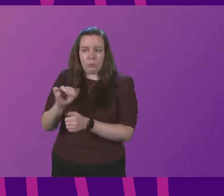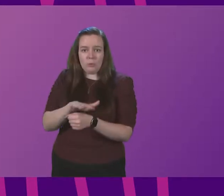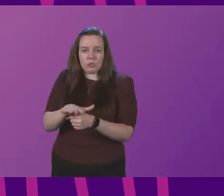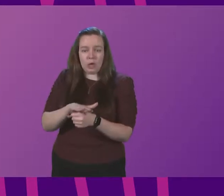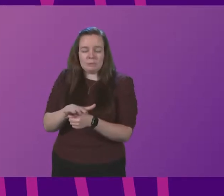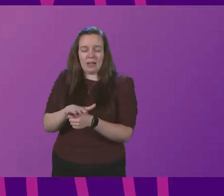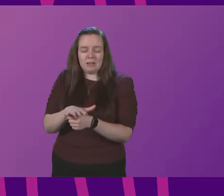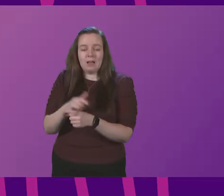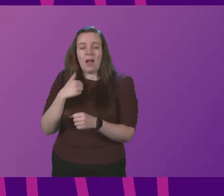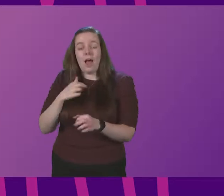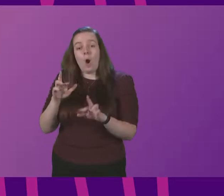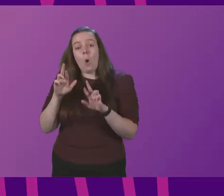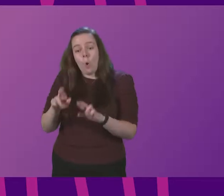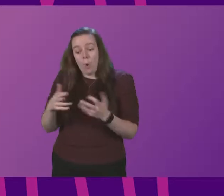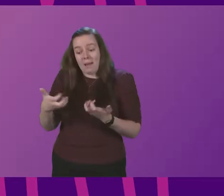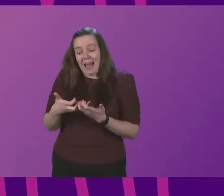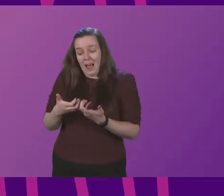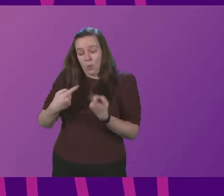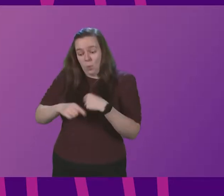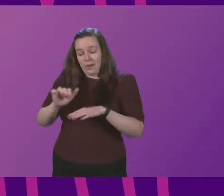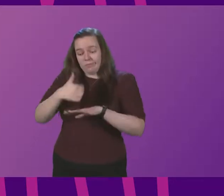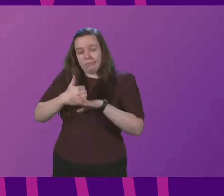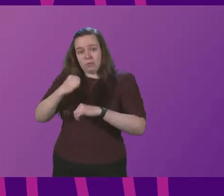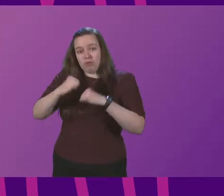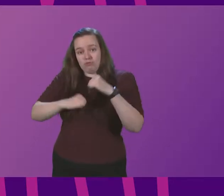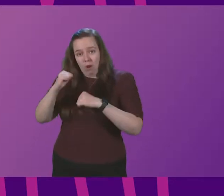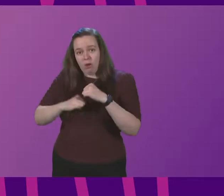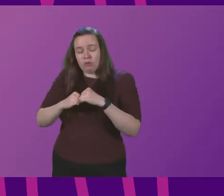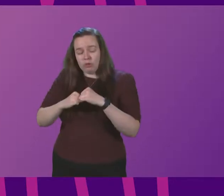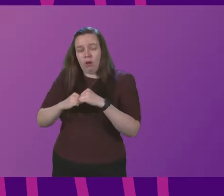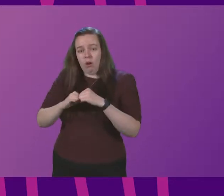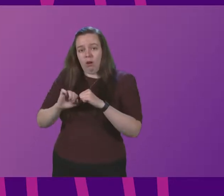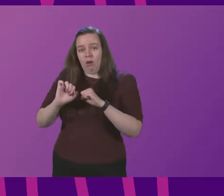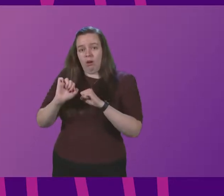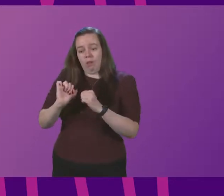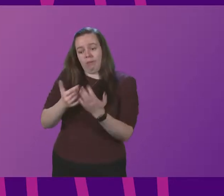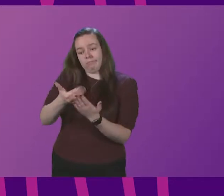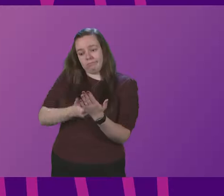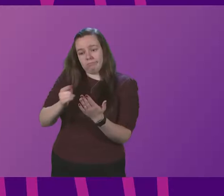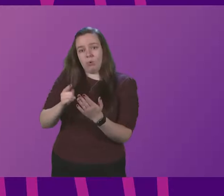I hope that the way in which we have structured the remit of the inquiry on Covid